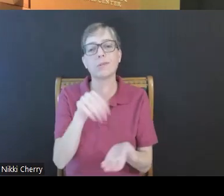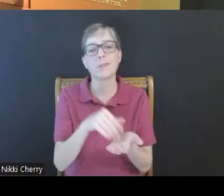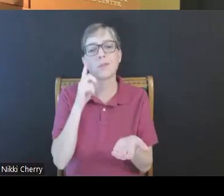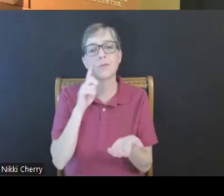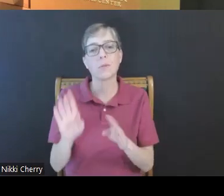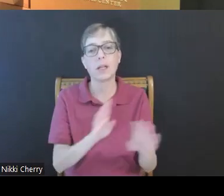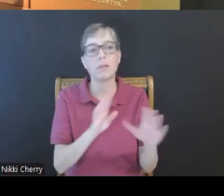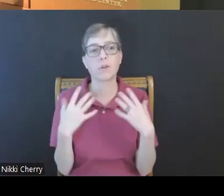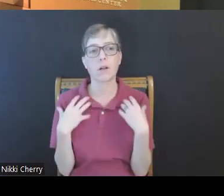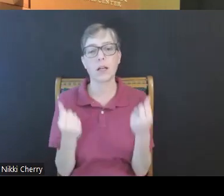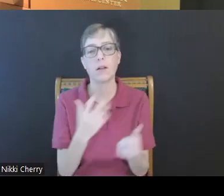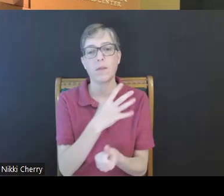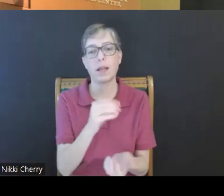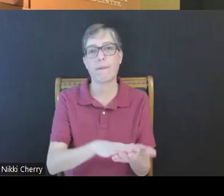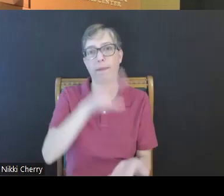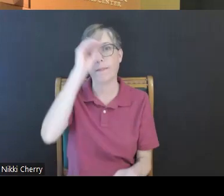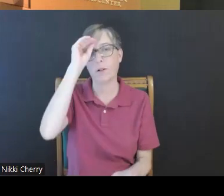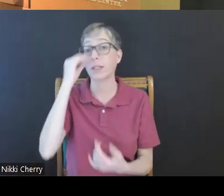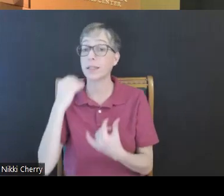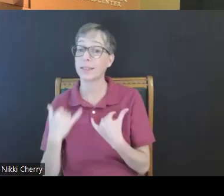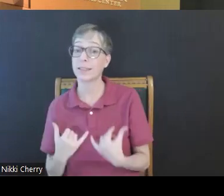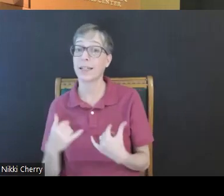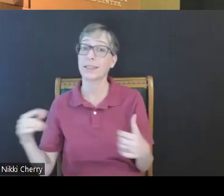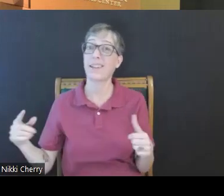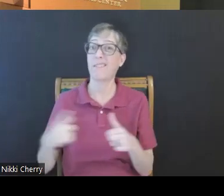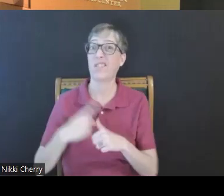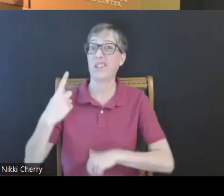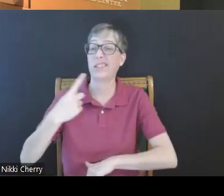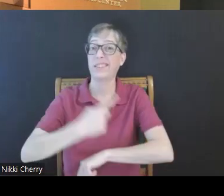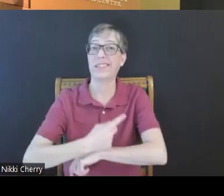today today is the first day uh that we're seeing patients in this bright news center this was a $